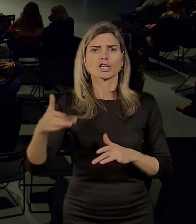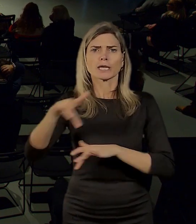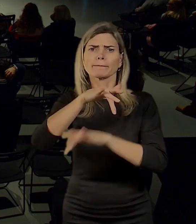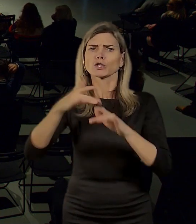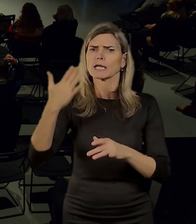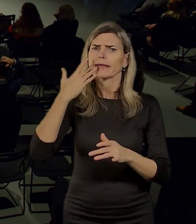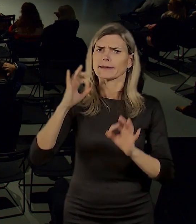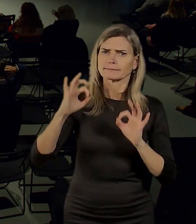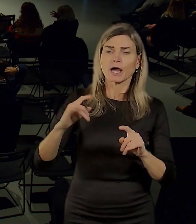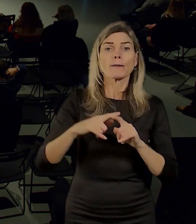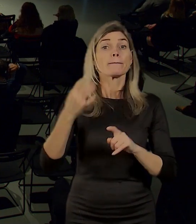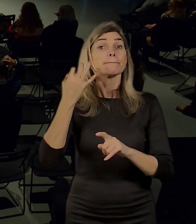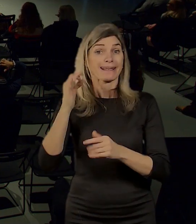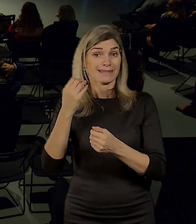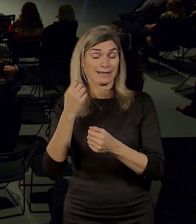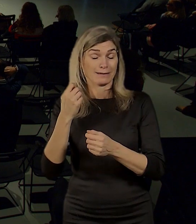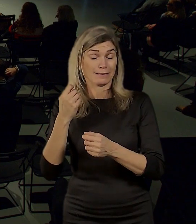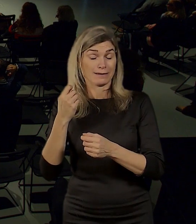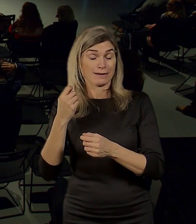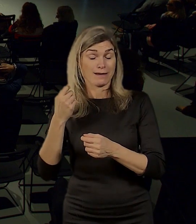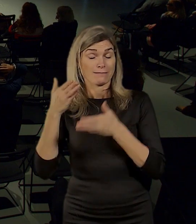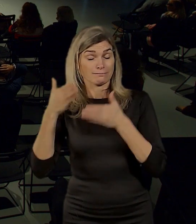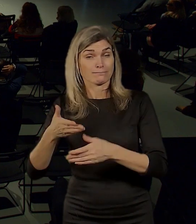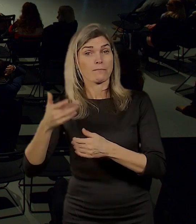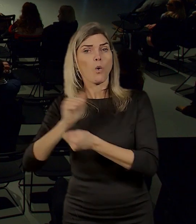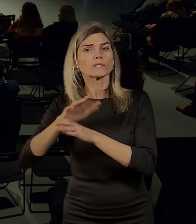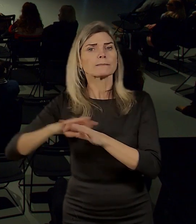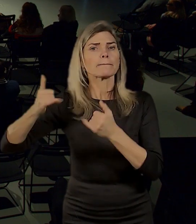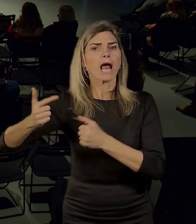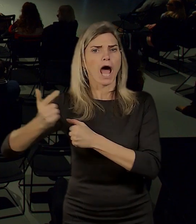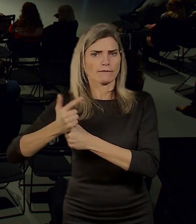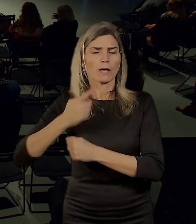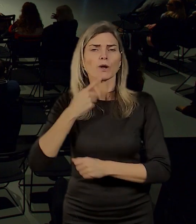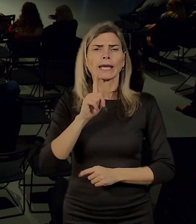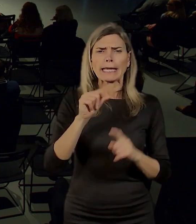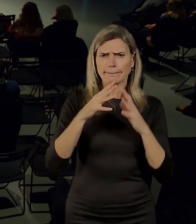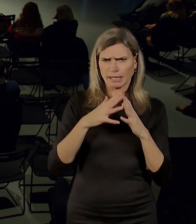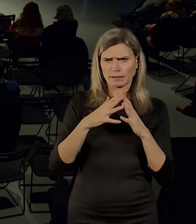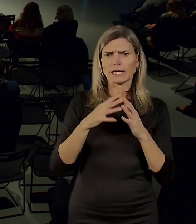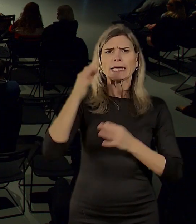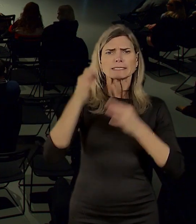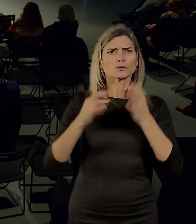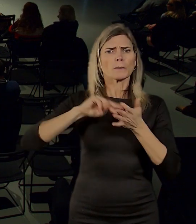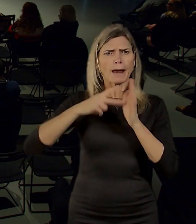you can, Míša, I will give you priority, tell us what role the Modřanský